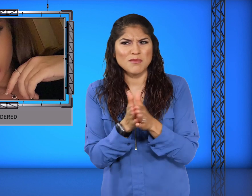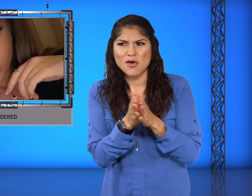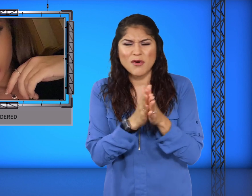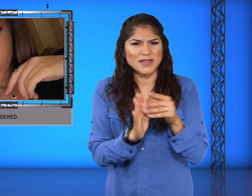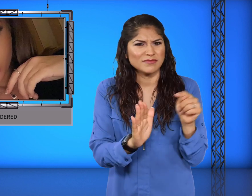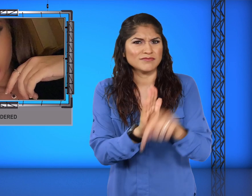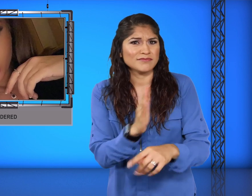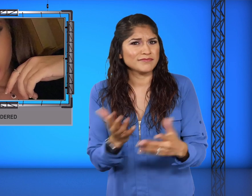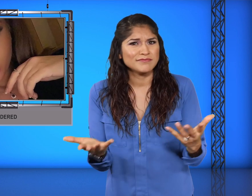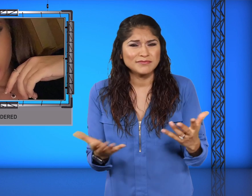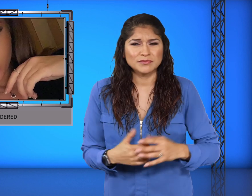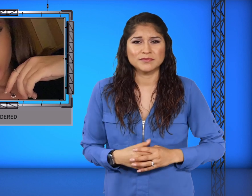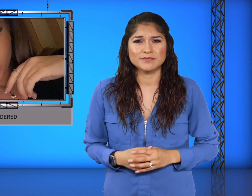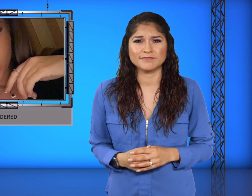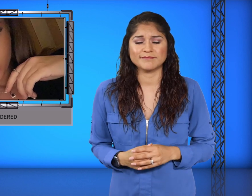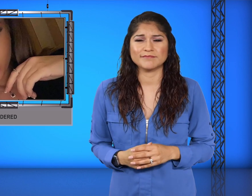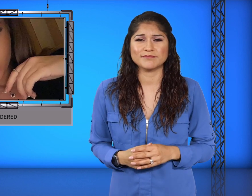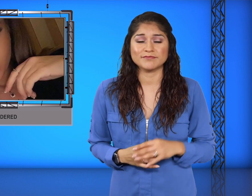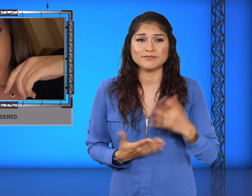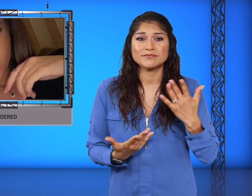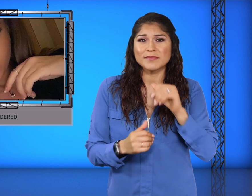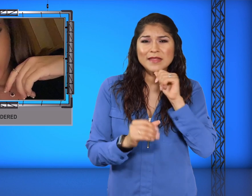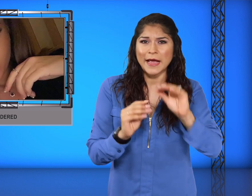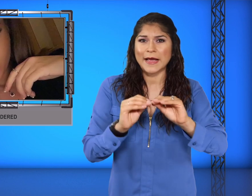they released a motive for the murder.